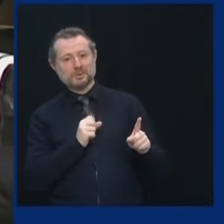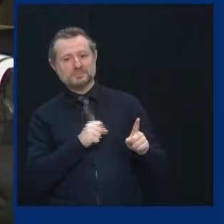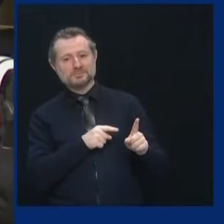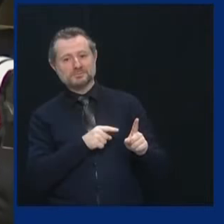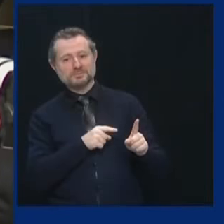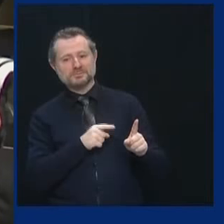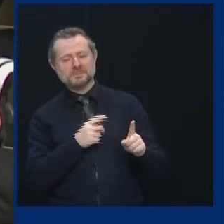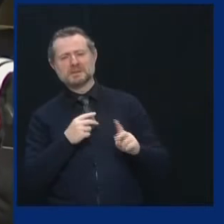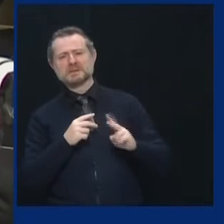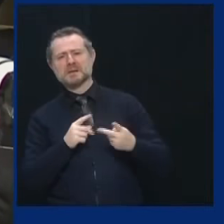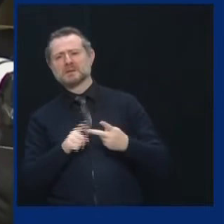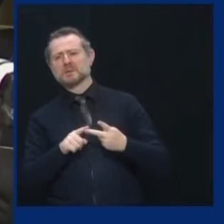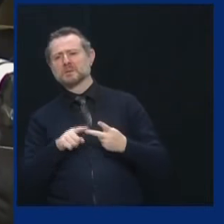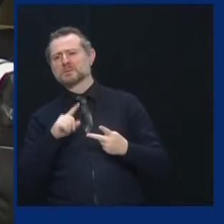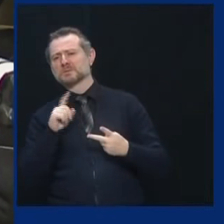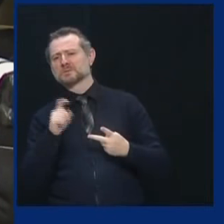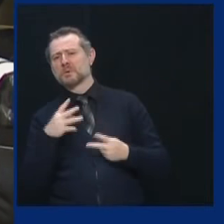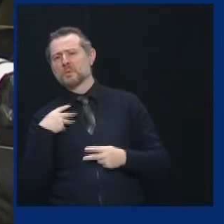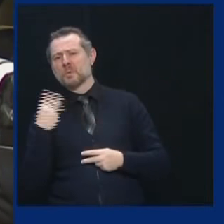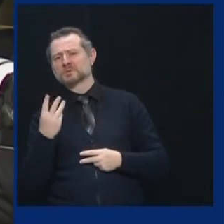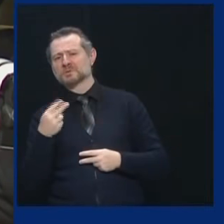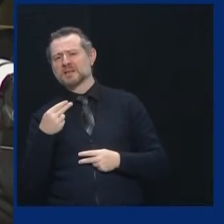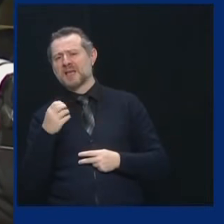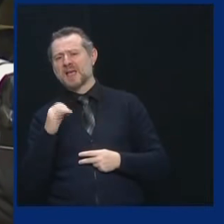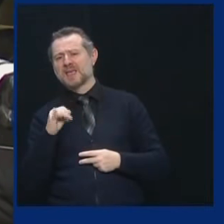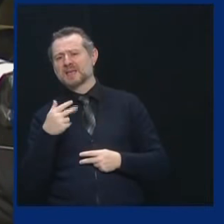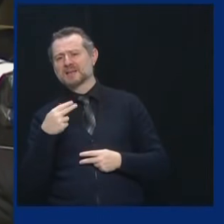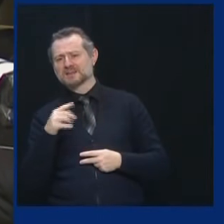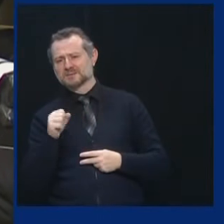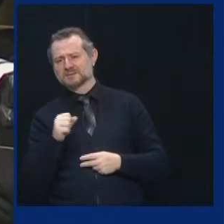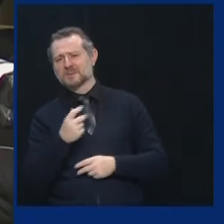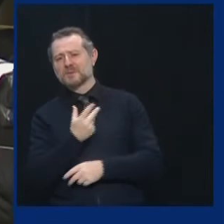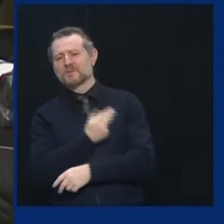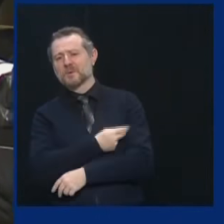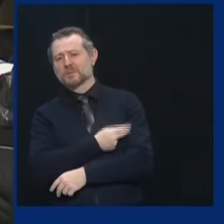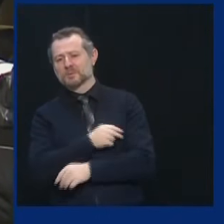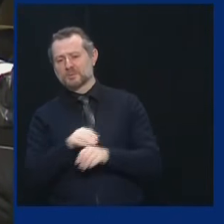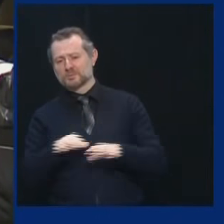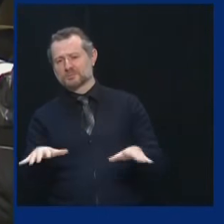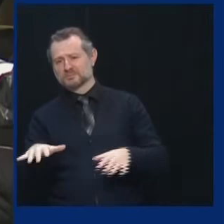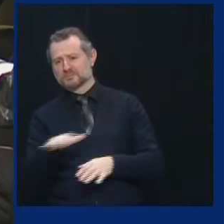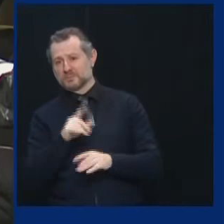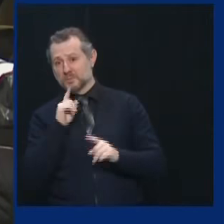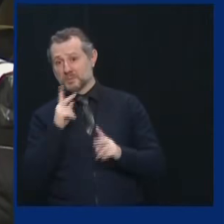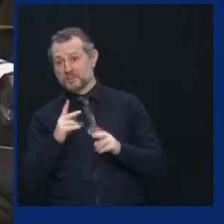WE3 X DON'T HAVE A L